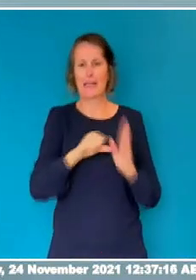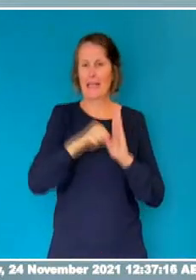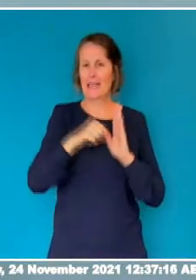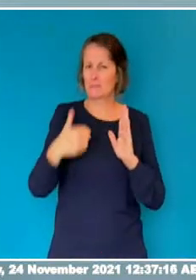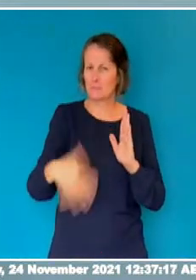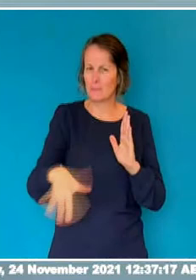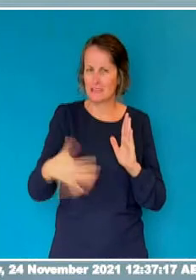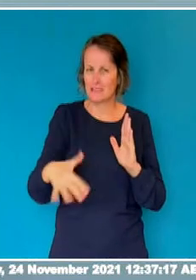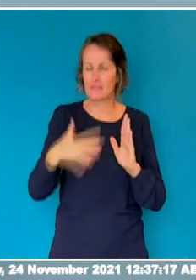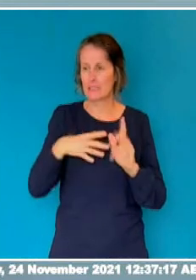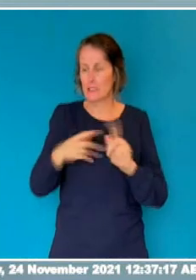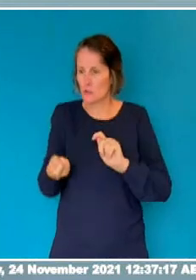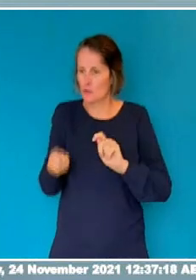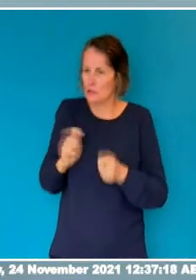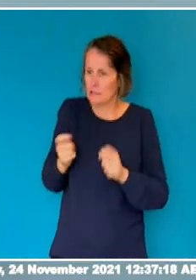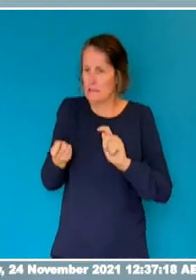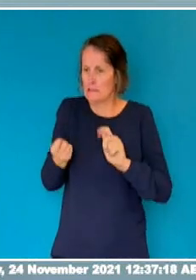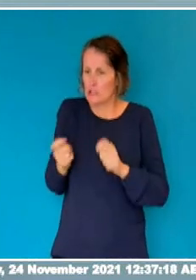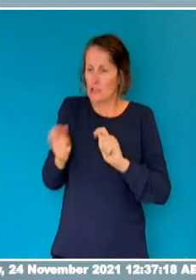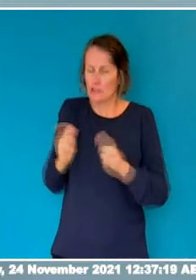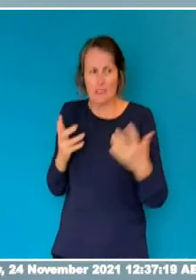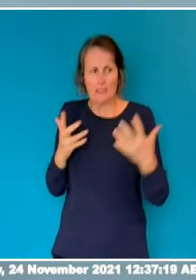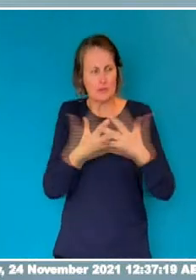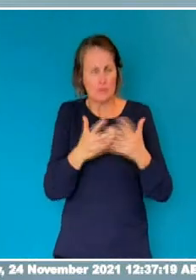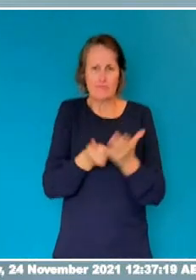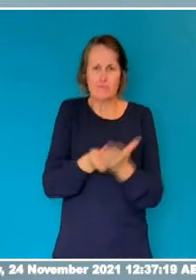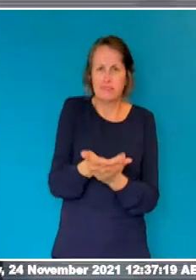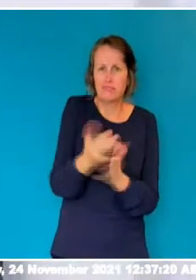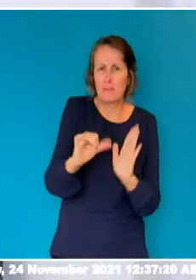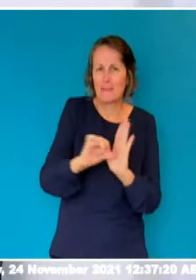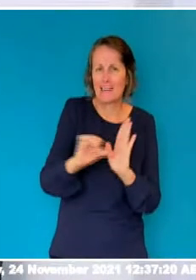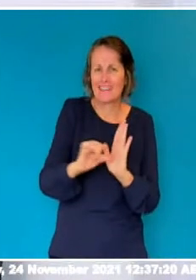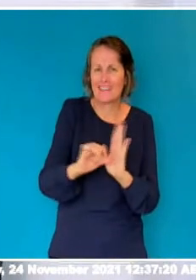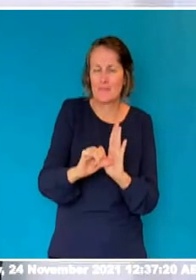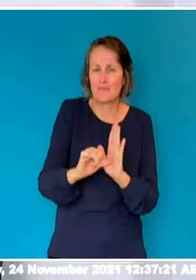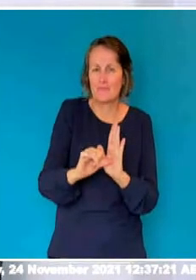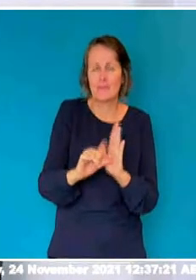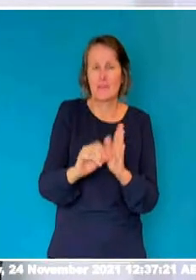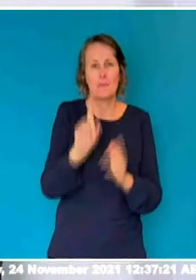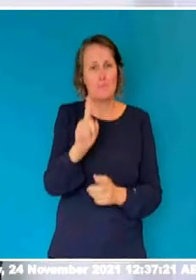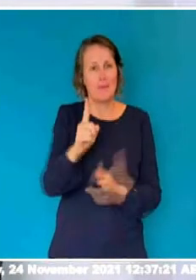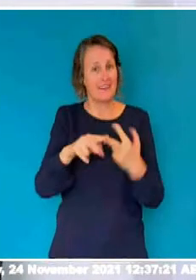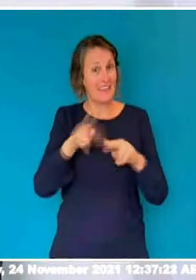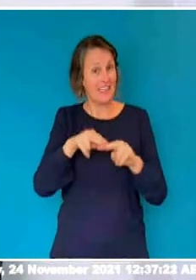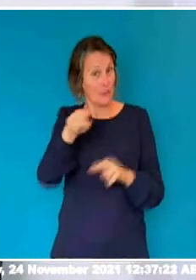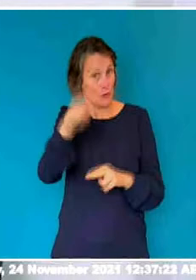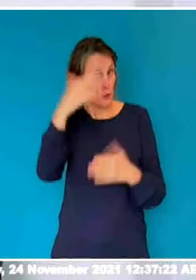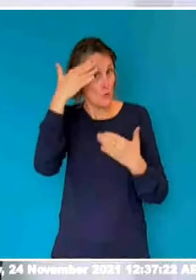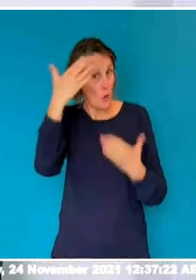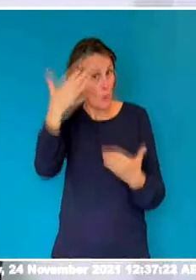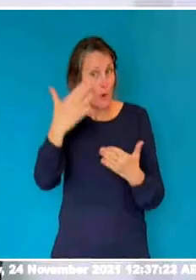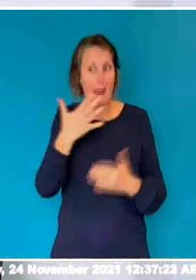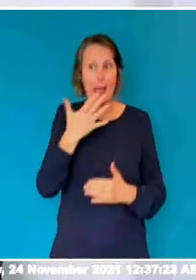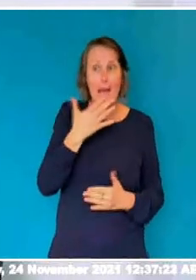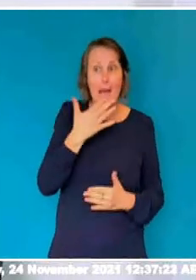adjustments. If you don't capture the cost of adjustments that are provided, how are you